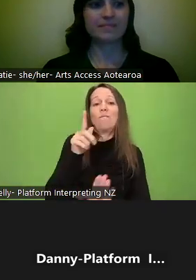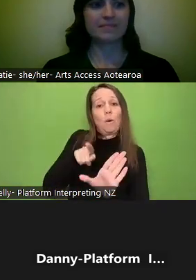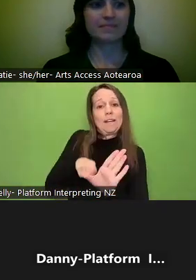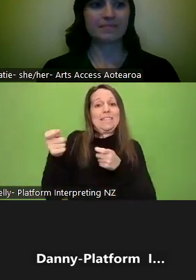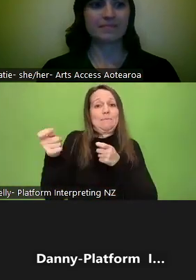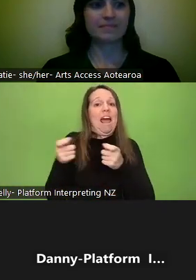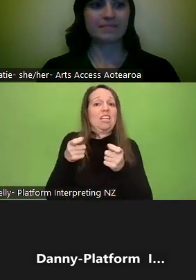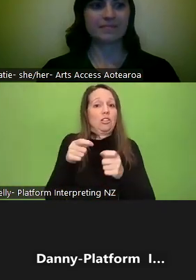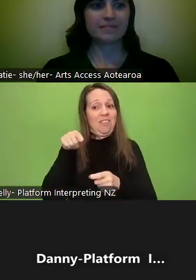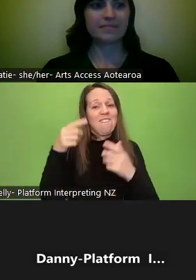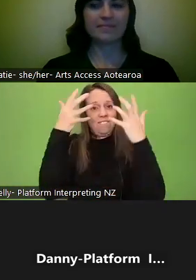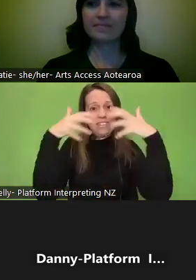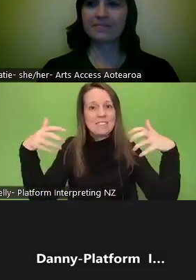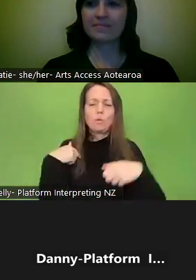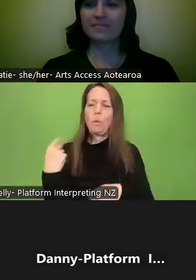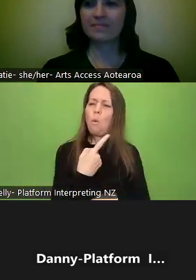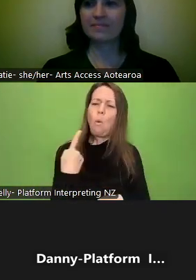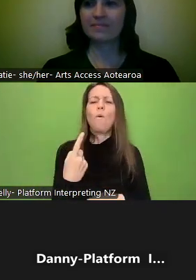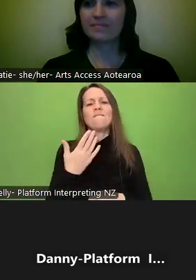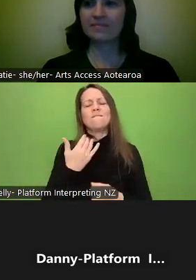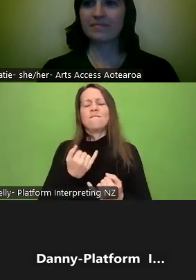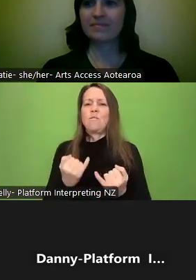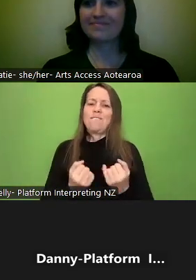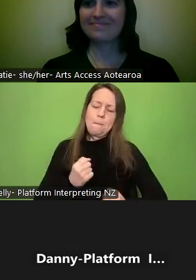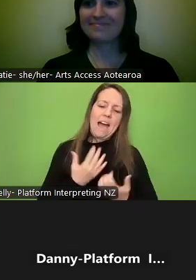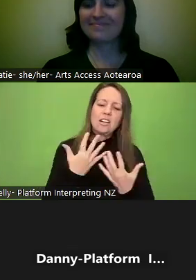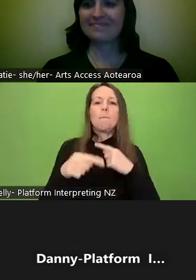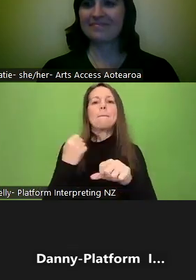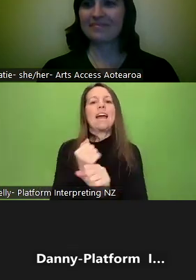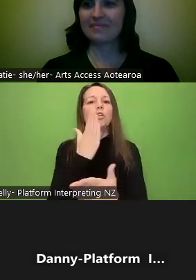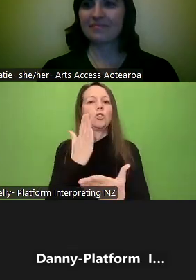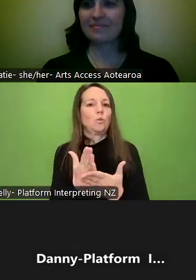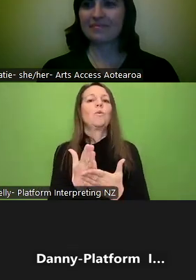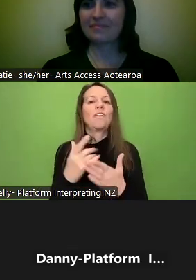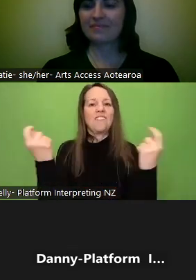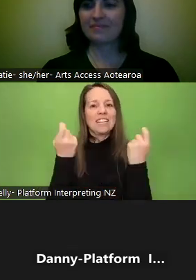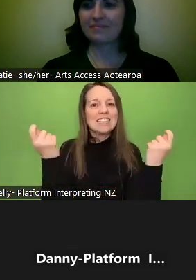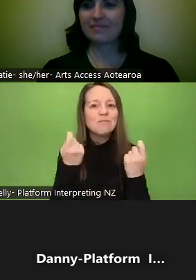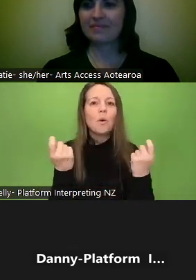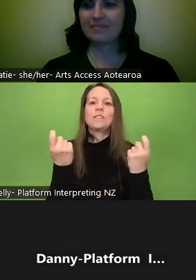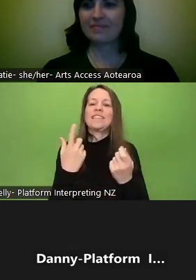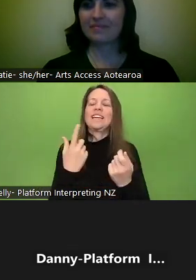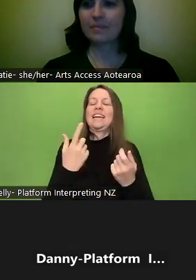about making the festival as inclusive and diverse and as accessible as possible.